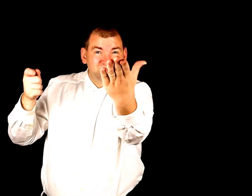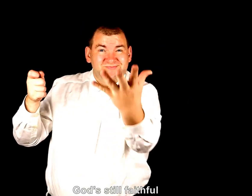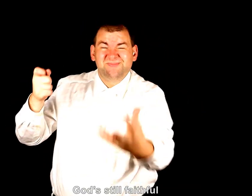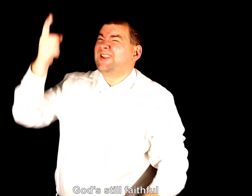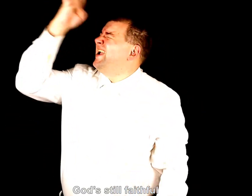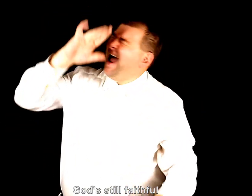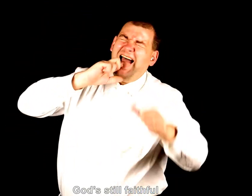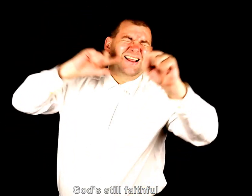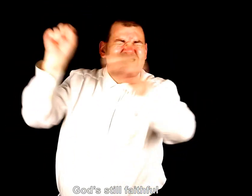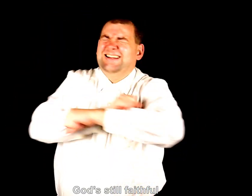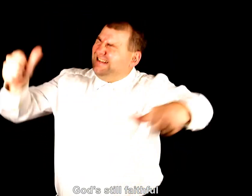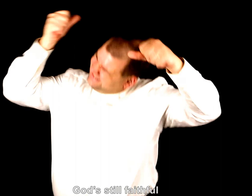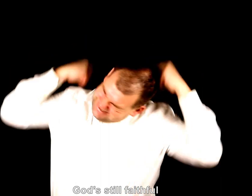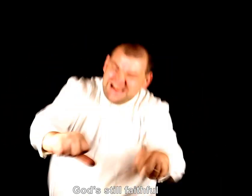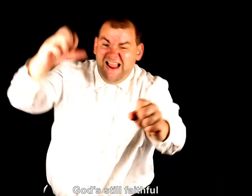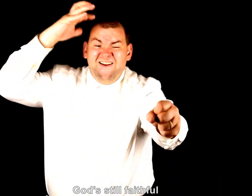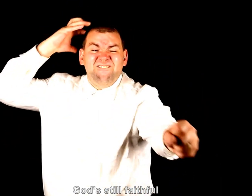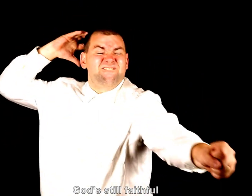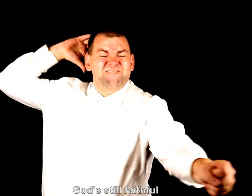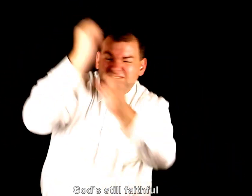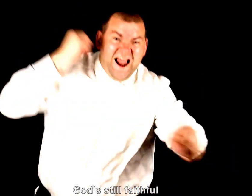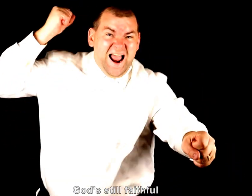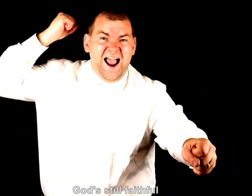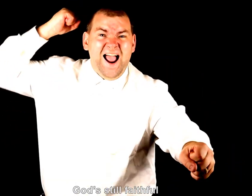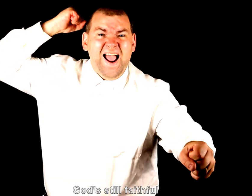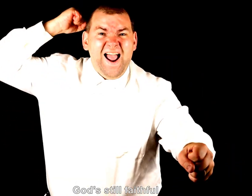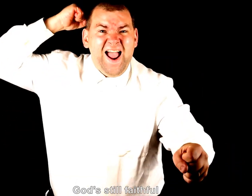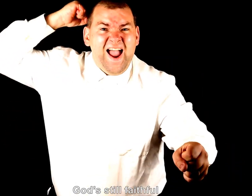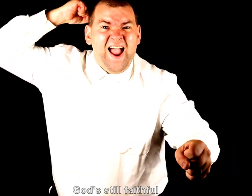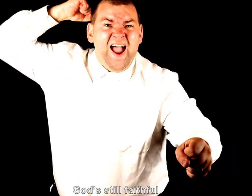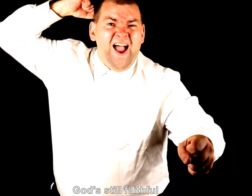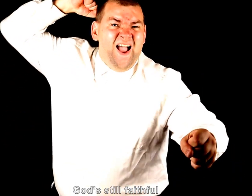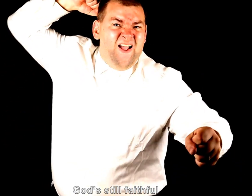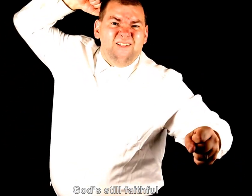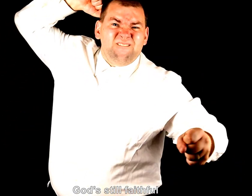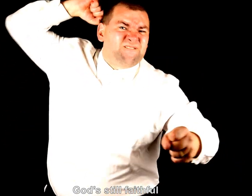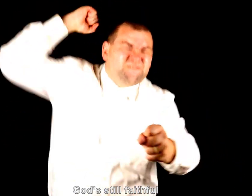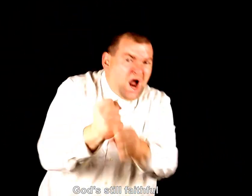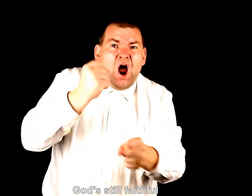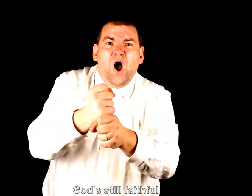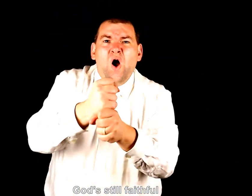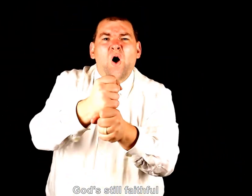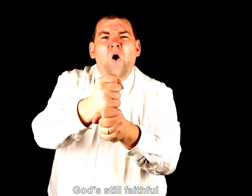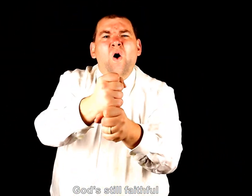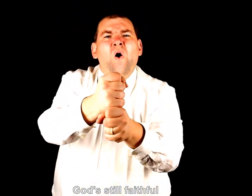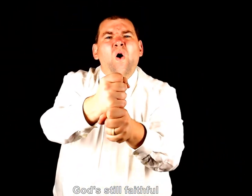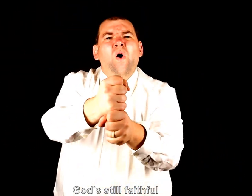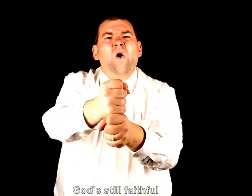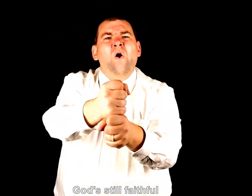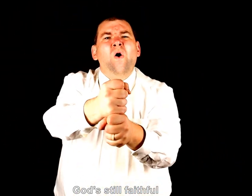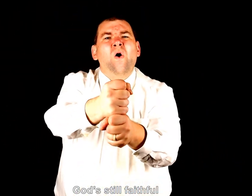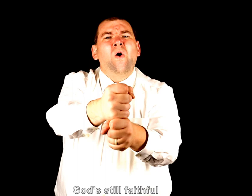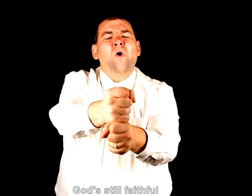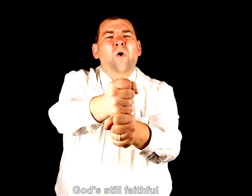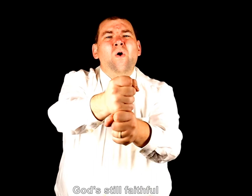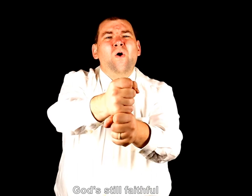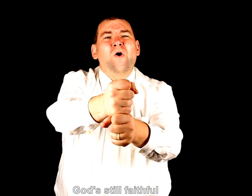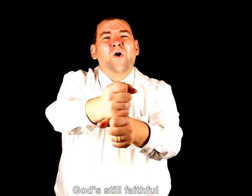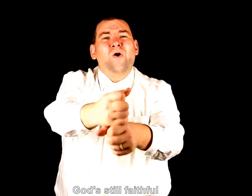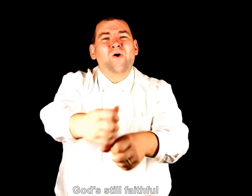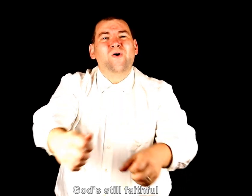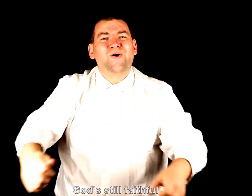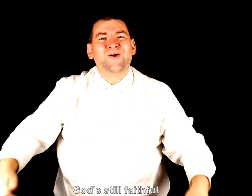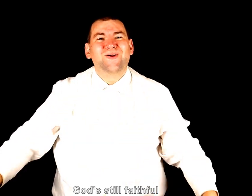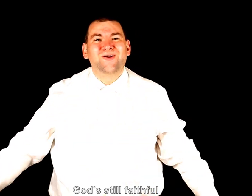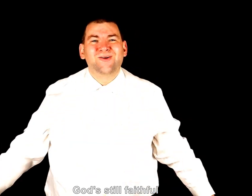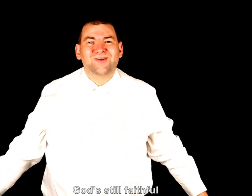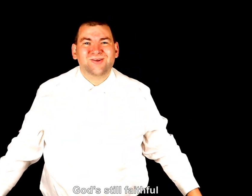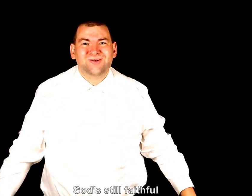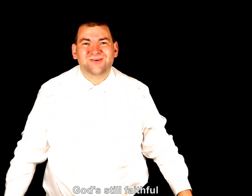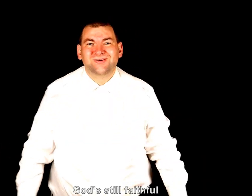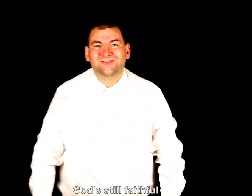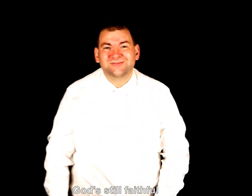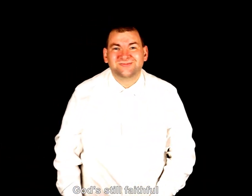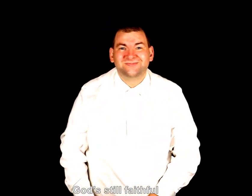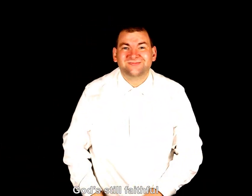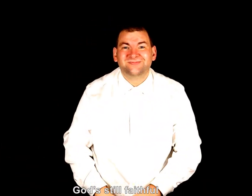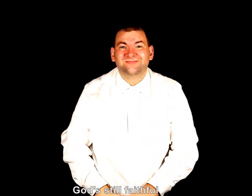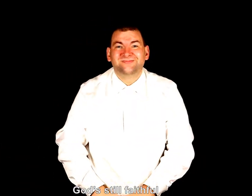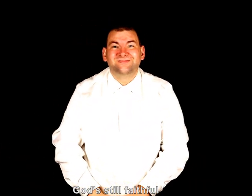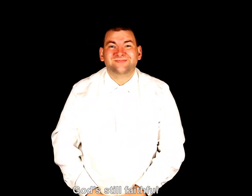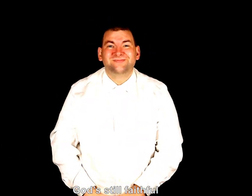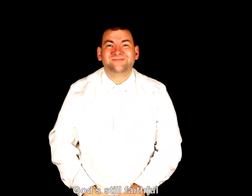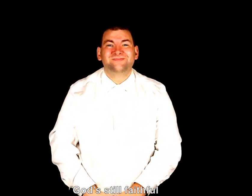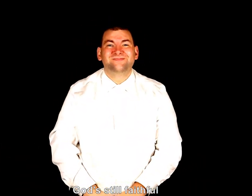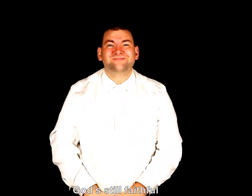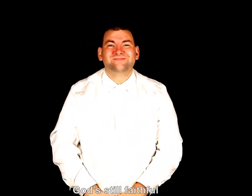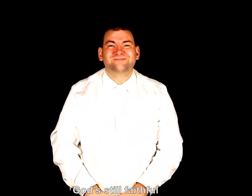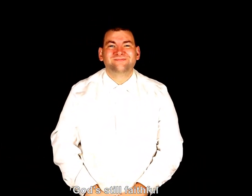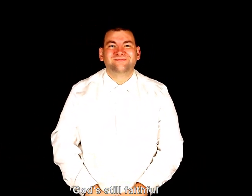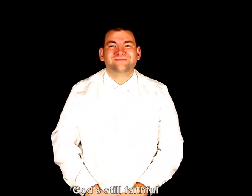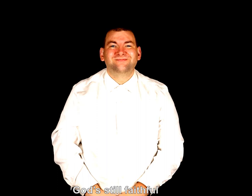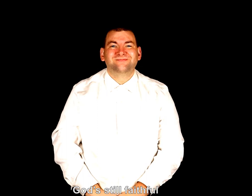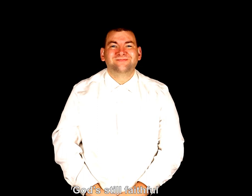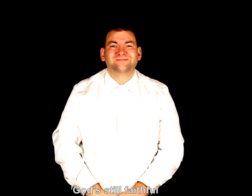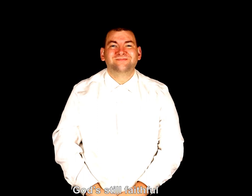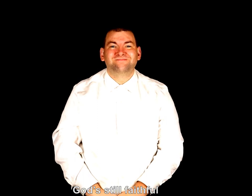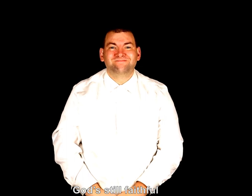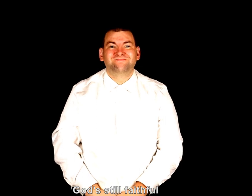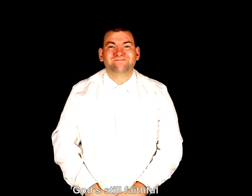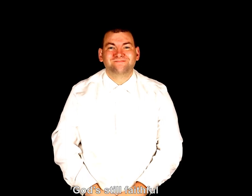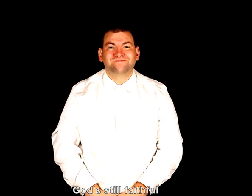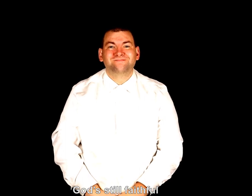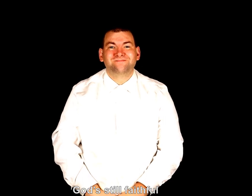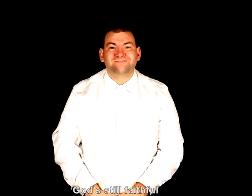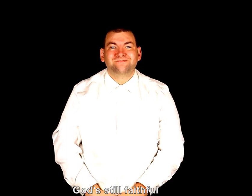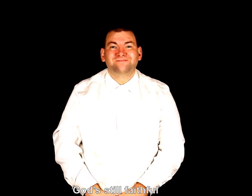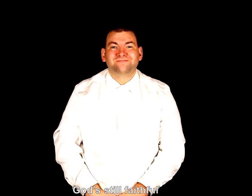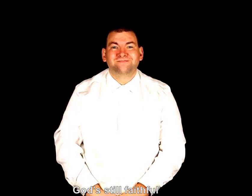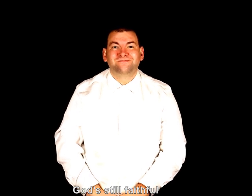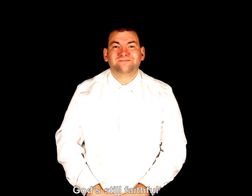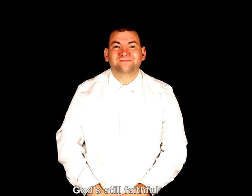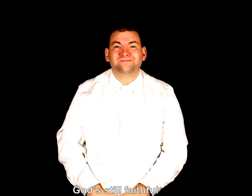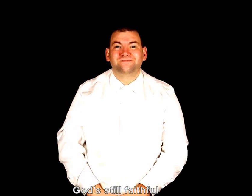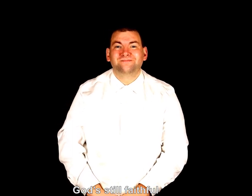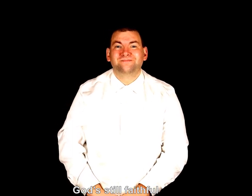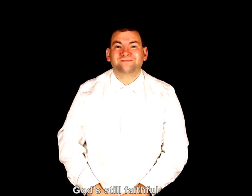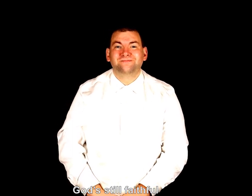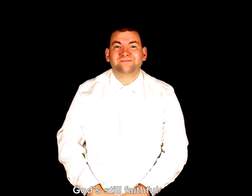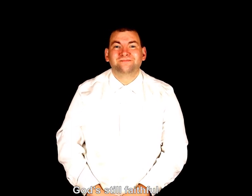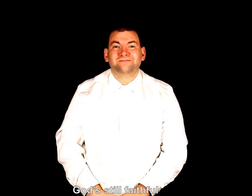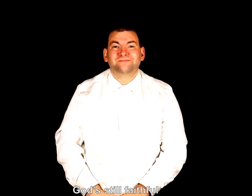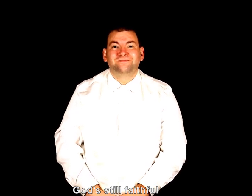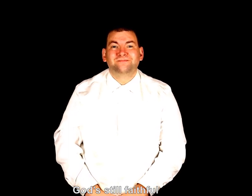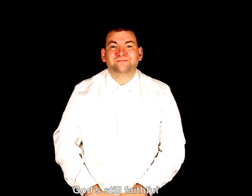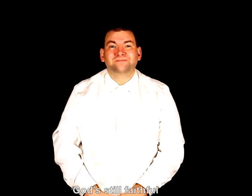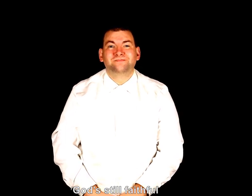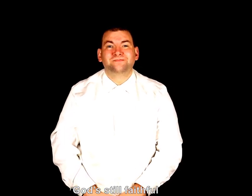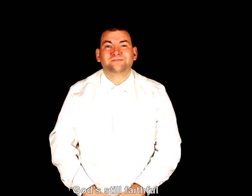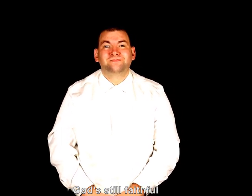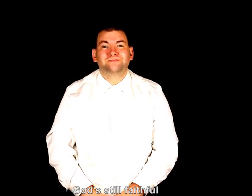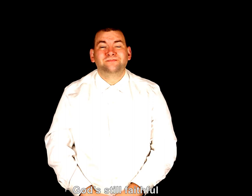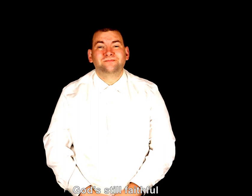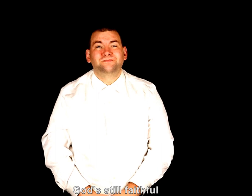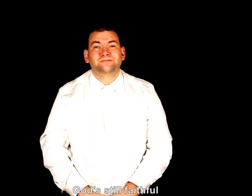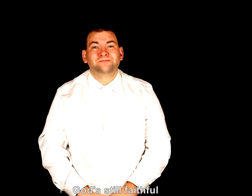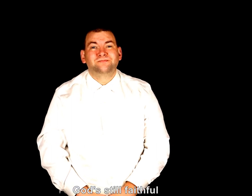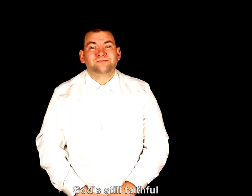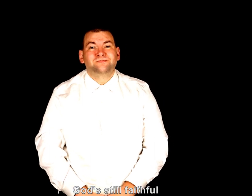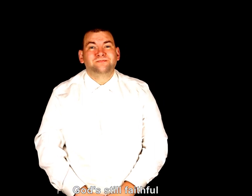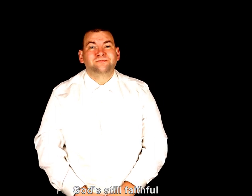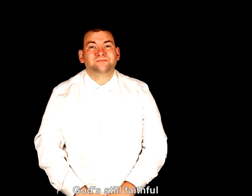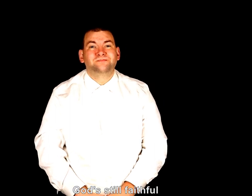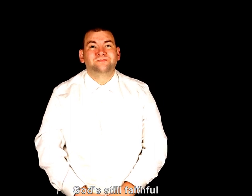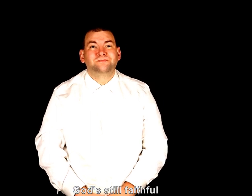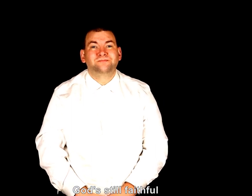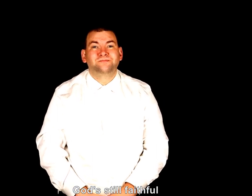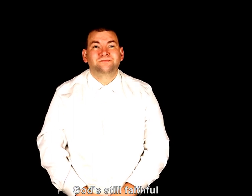God’s still faithful